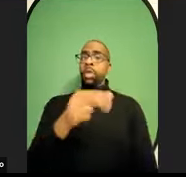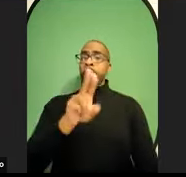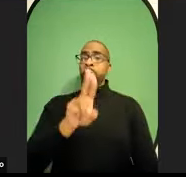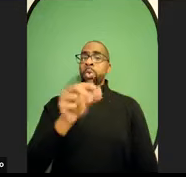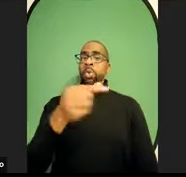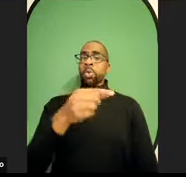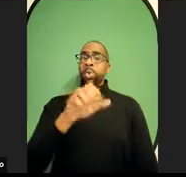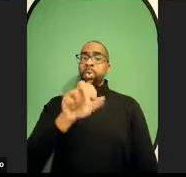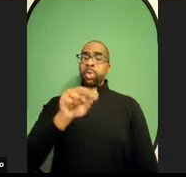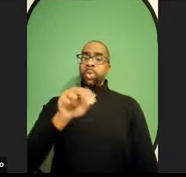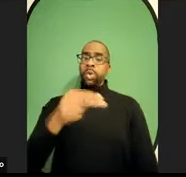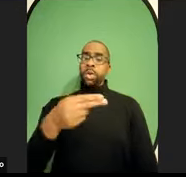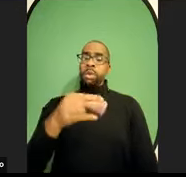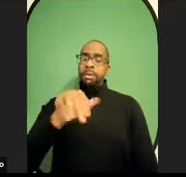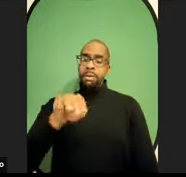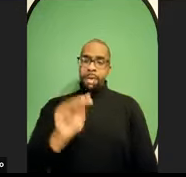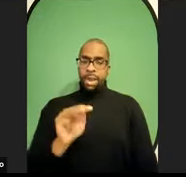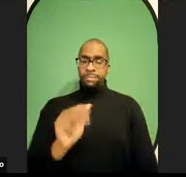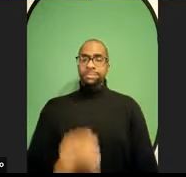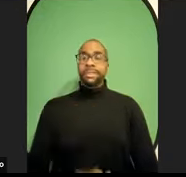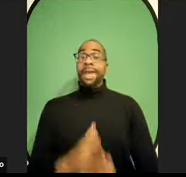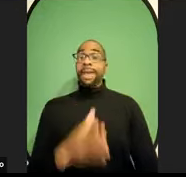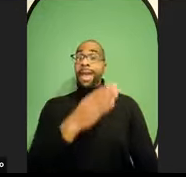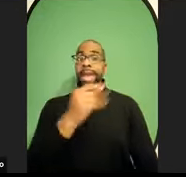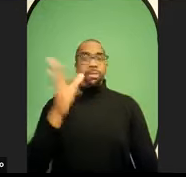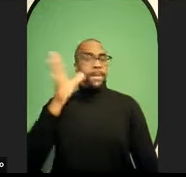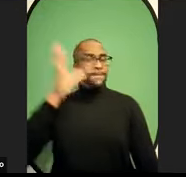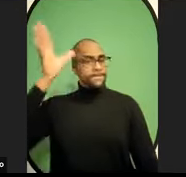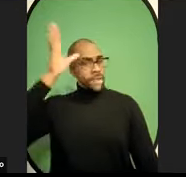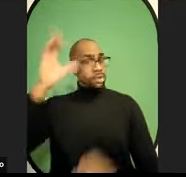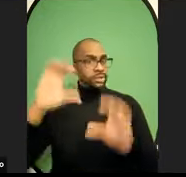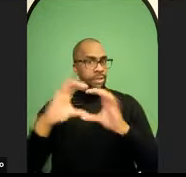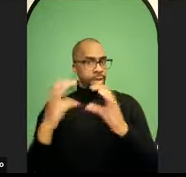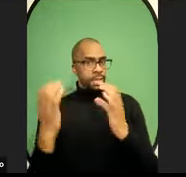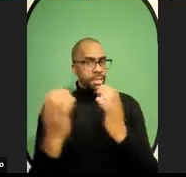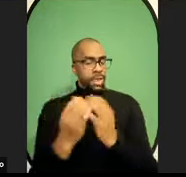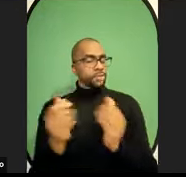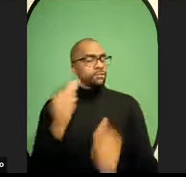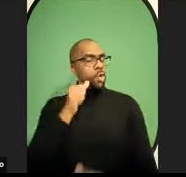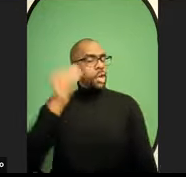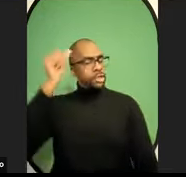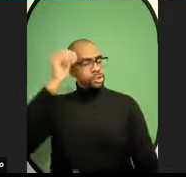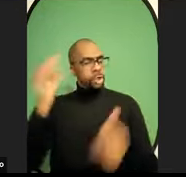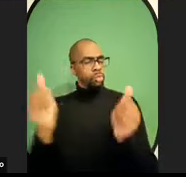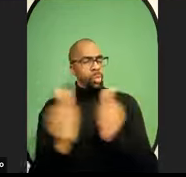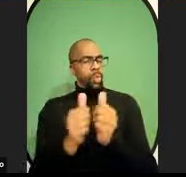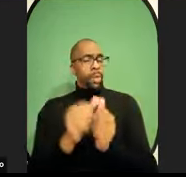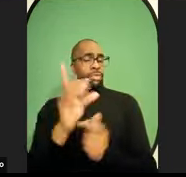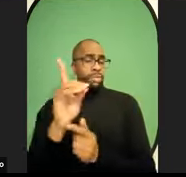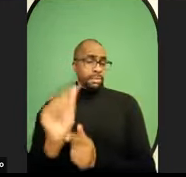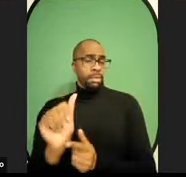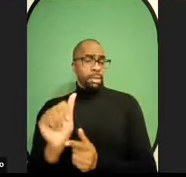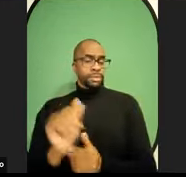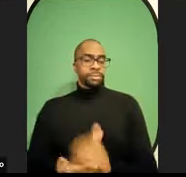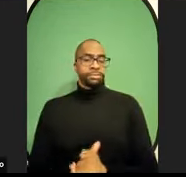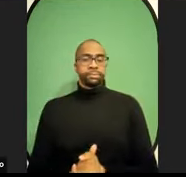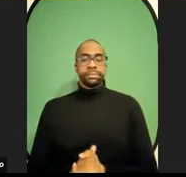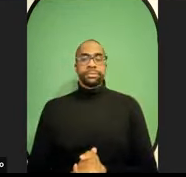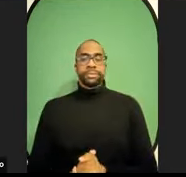guggenheim Museum. m, as well as community resident m, as well as community residents is for adults with developmental disabilities and parenting classes for and parenting classes for adult parents with intellectual disabilities.